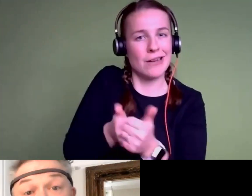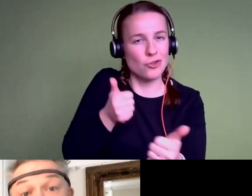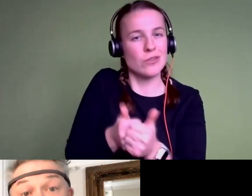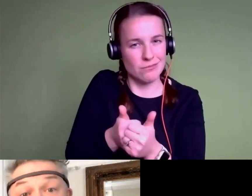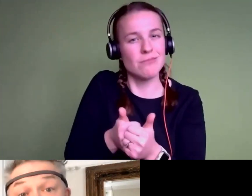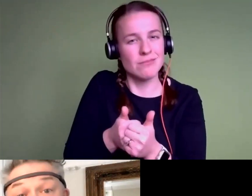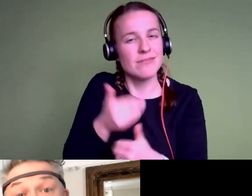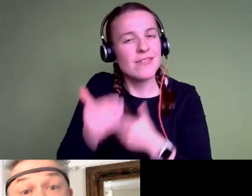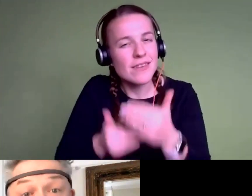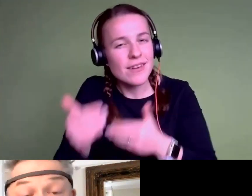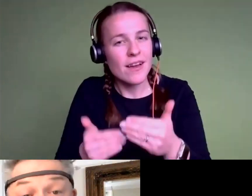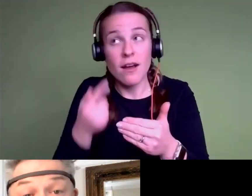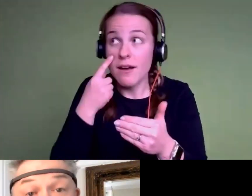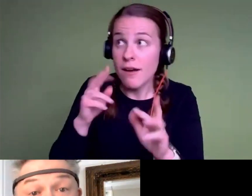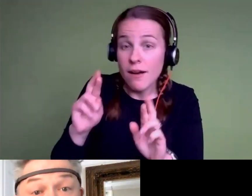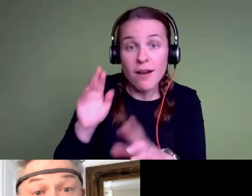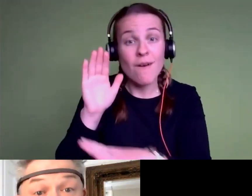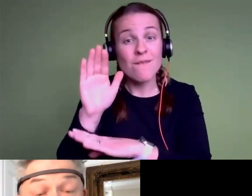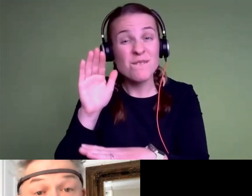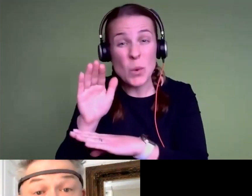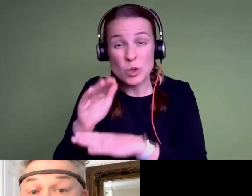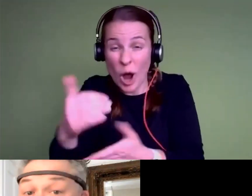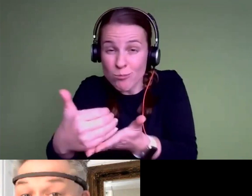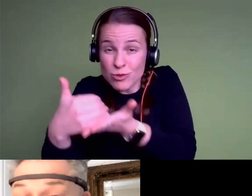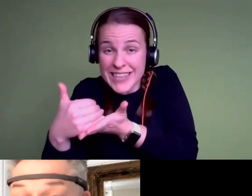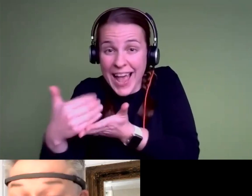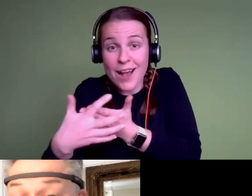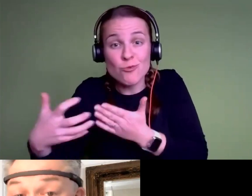on a deeper level in terms of sight, sound, touch and smell